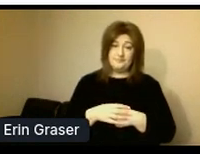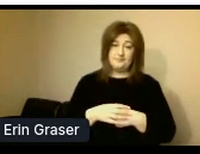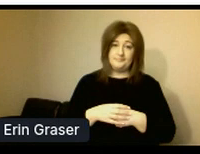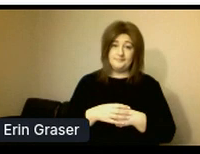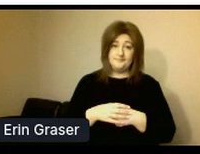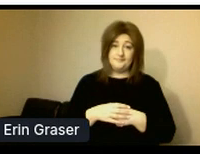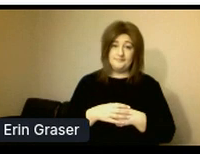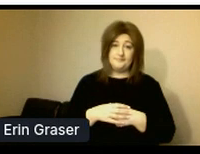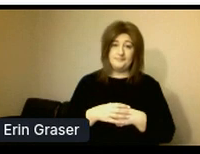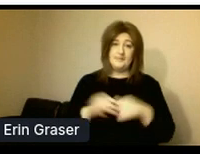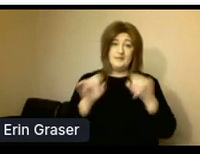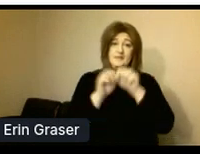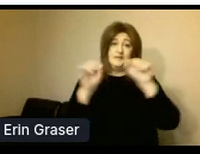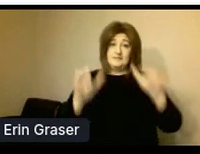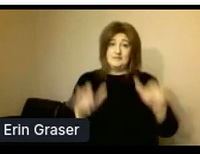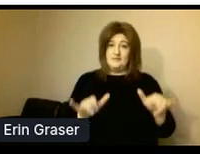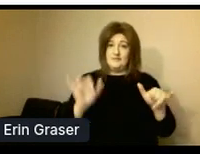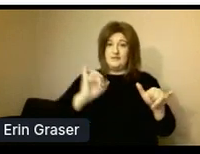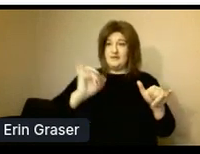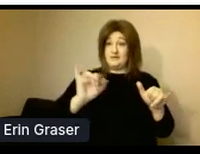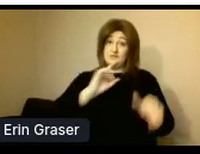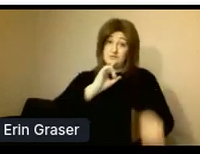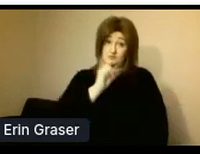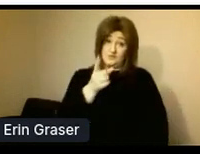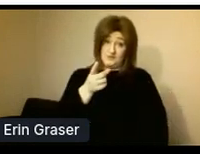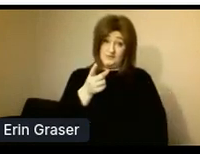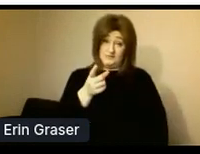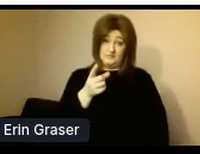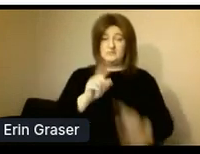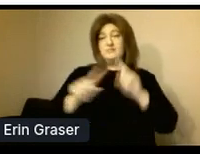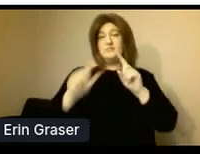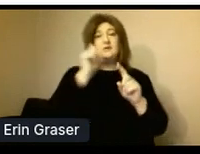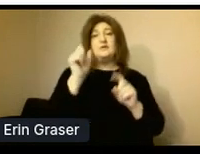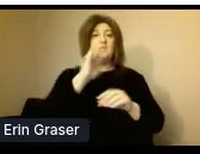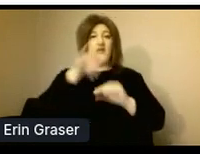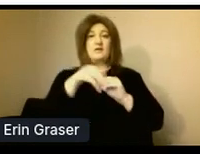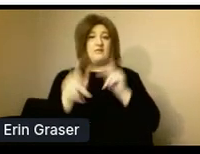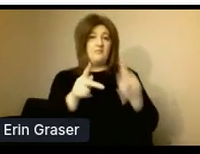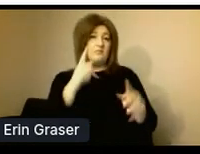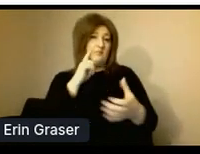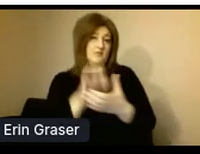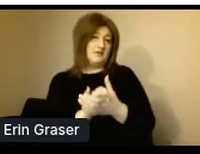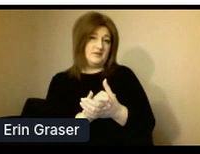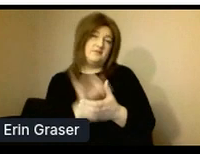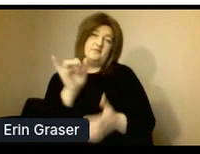Systemic racism is real, but not everybody believes it is real.